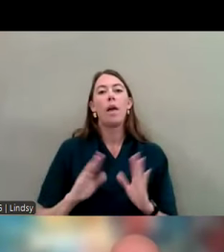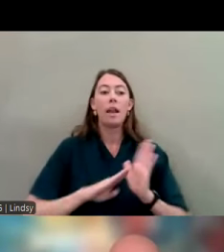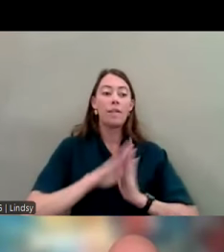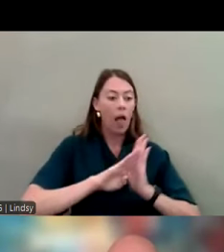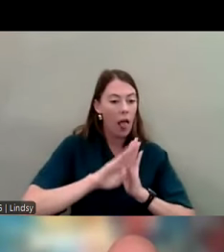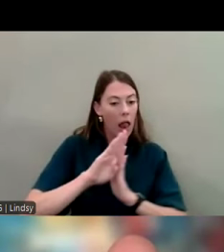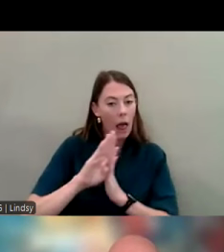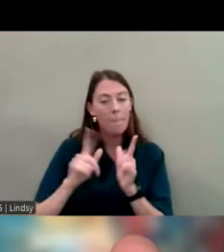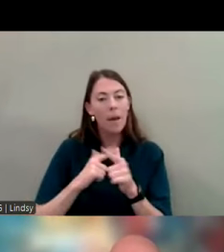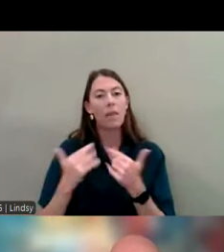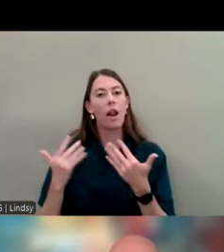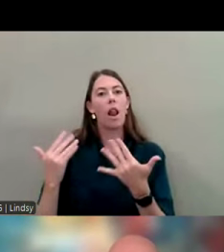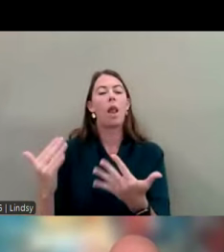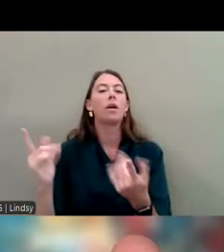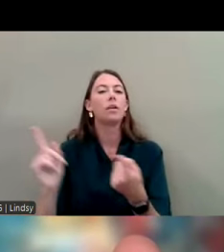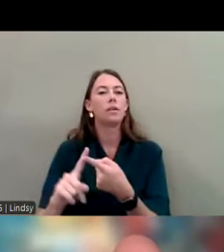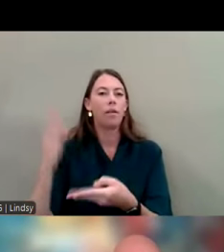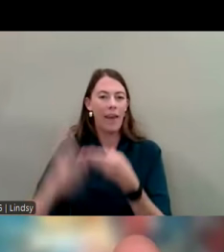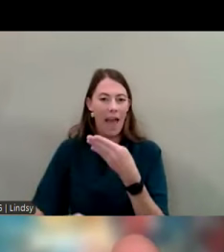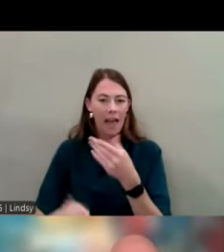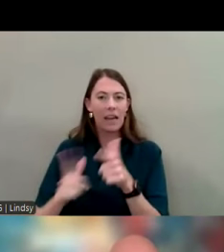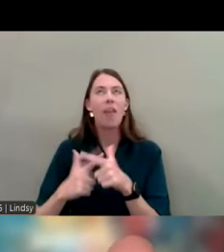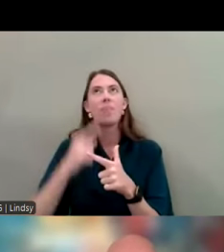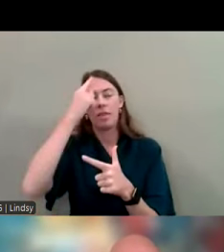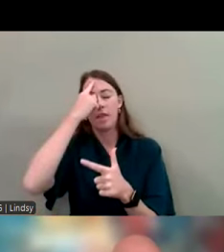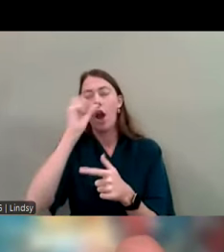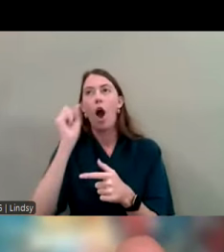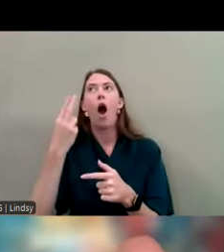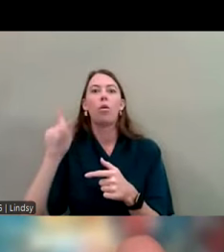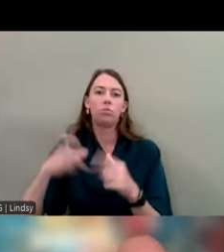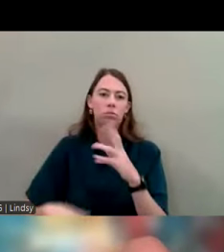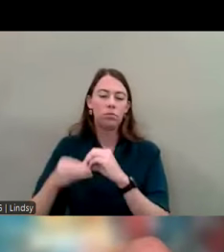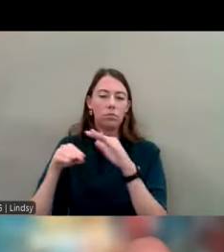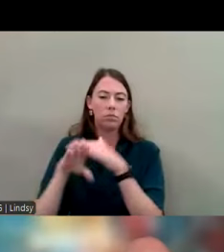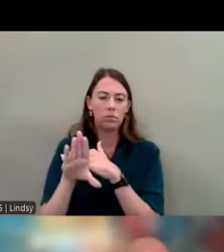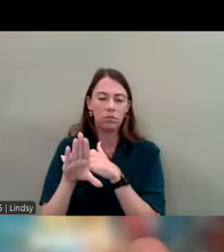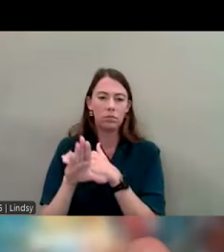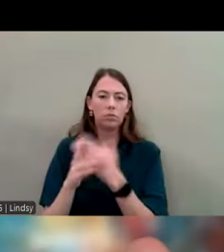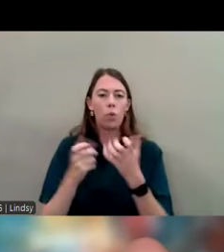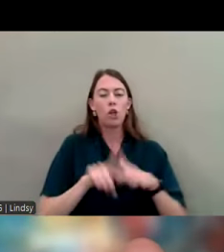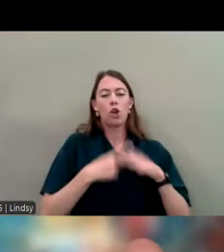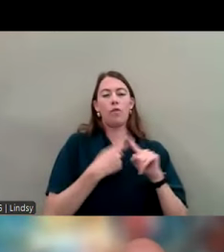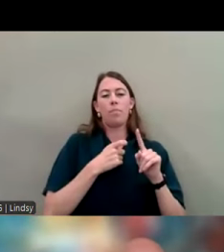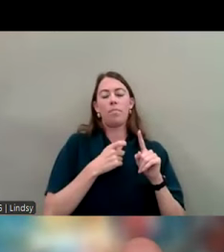organization in the driver's seat of being much more proactive rather than reactive.